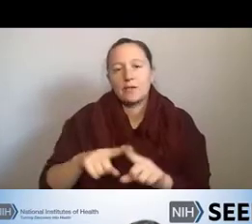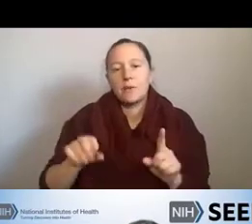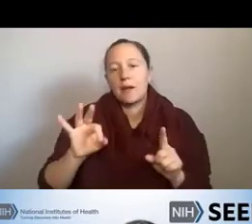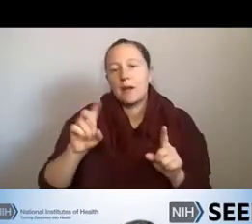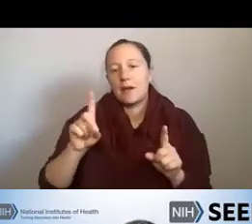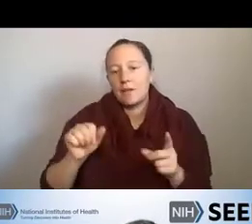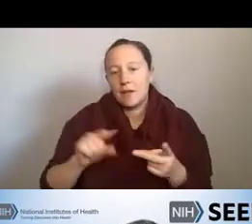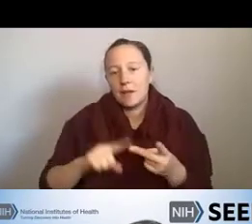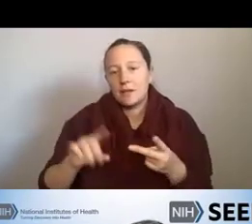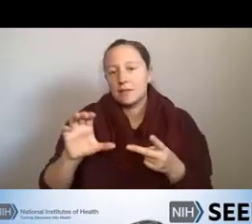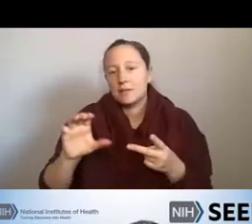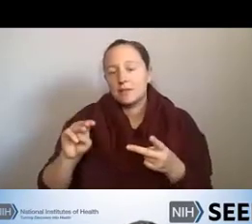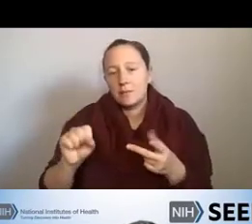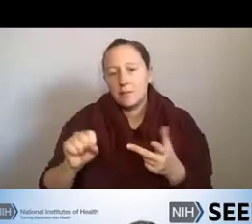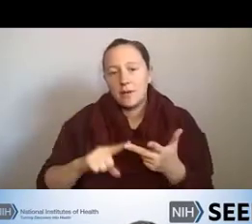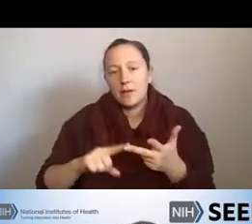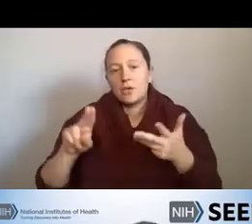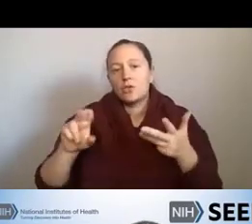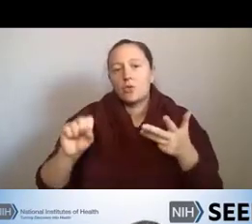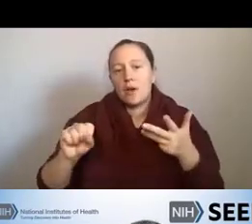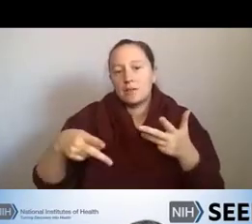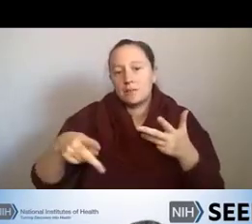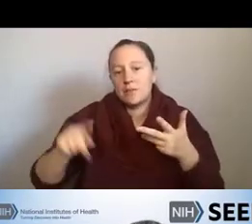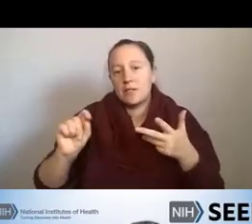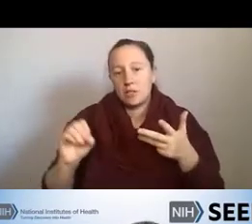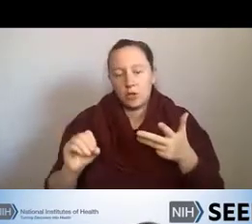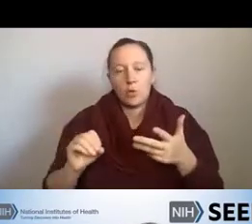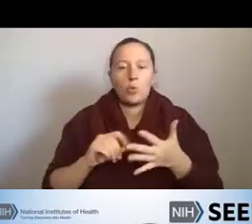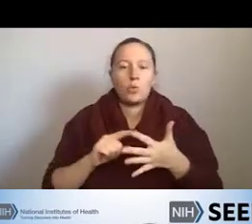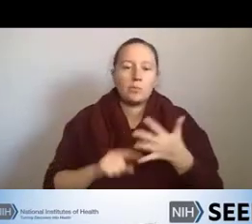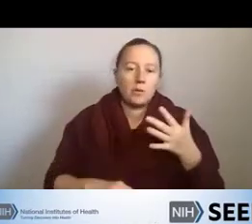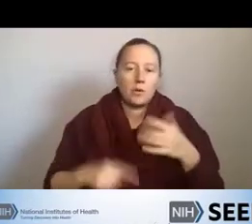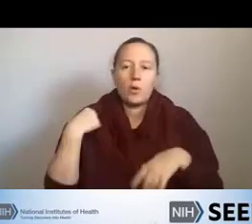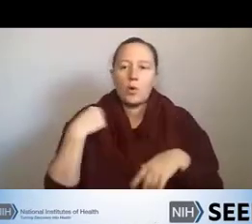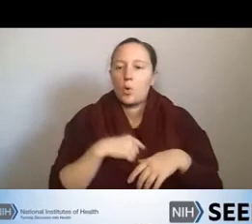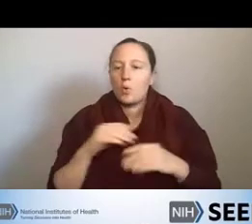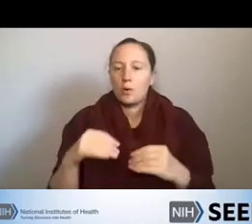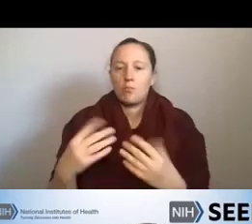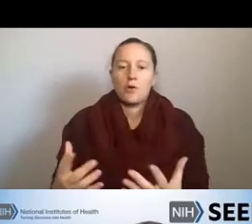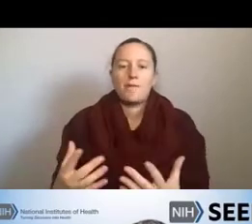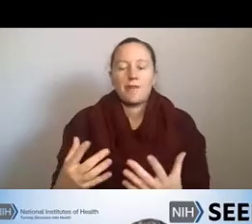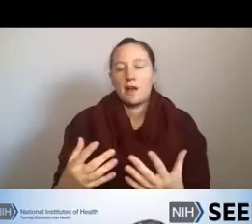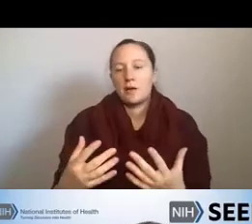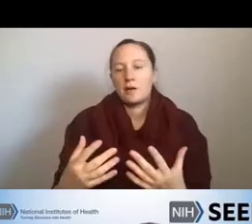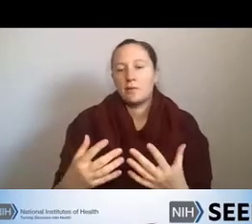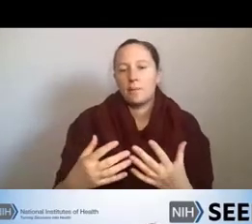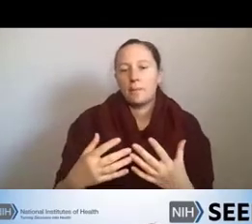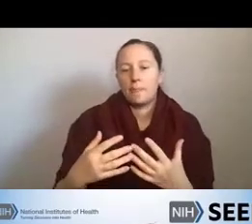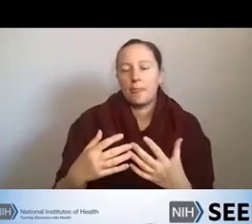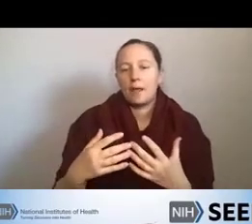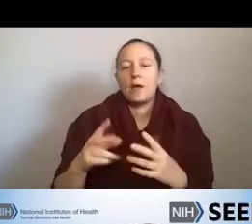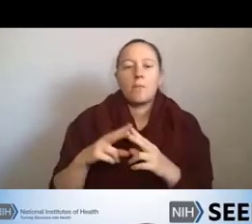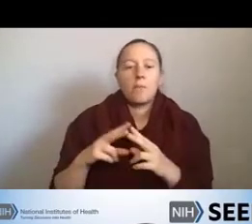and USPTO where we provide with our partners with them .. Our partners from there will also provide feedback